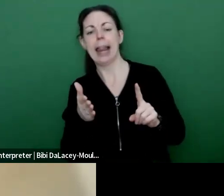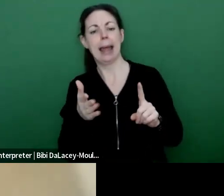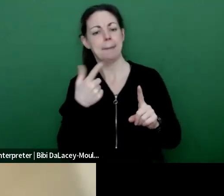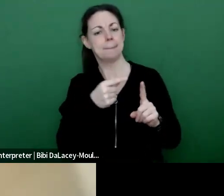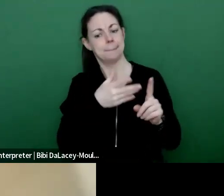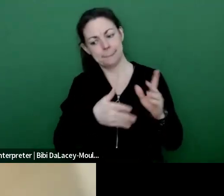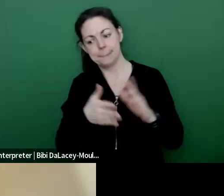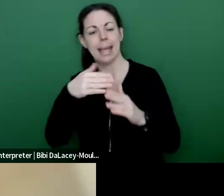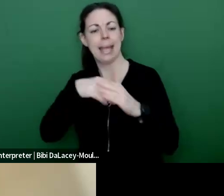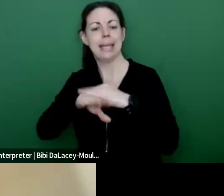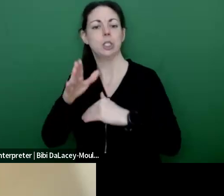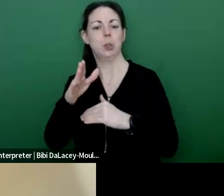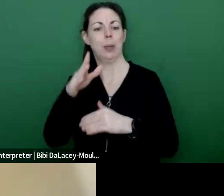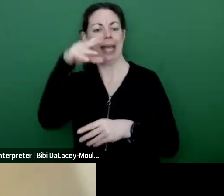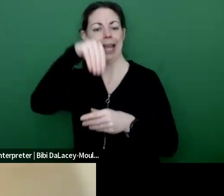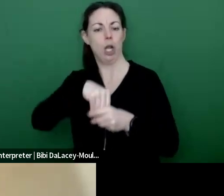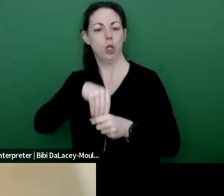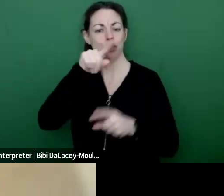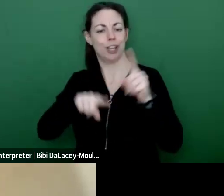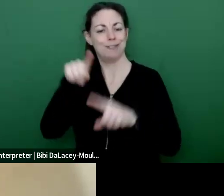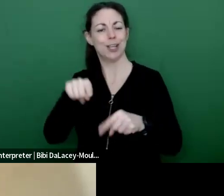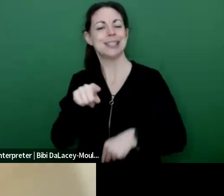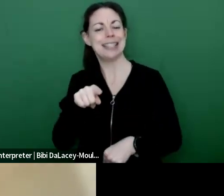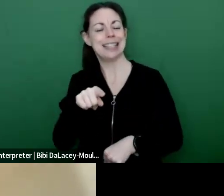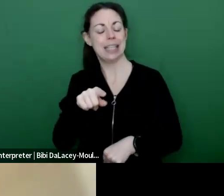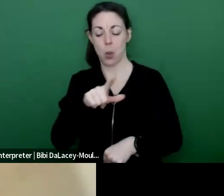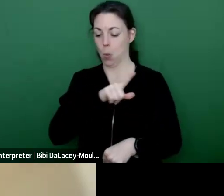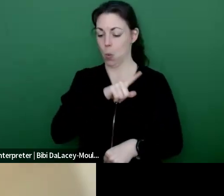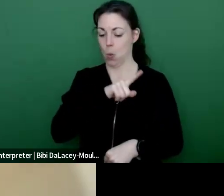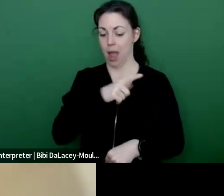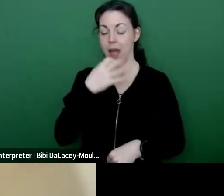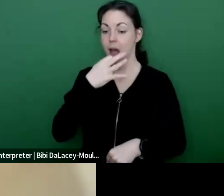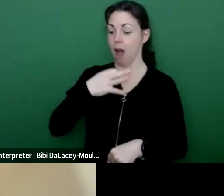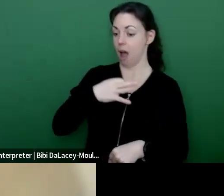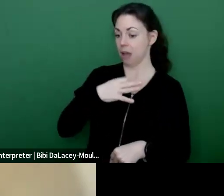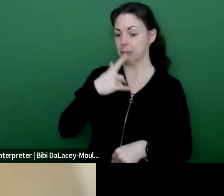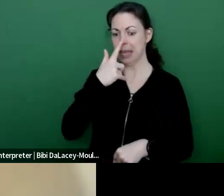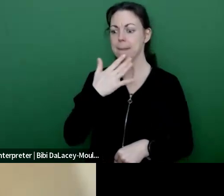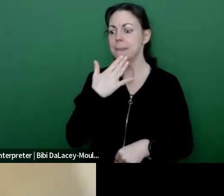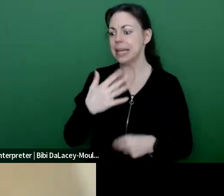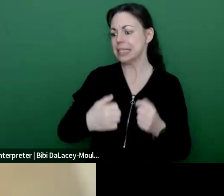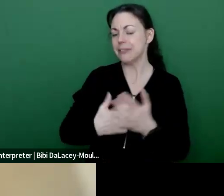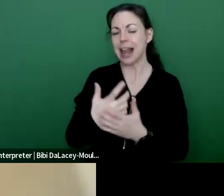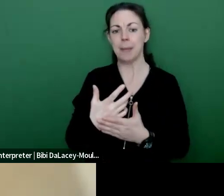'cause I was being asked to, as part of my role, do things like, "Oh, could you develop a female leadership program?"